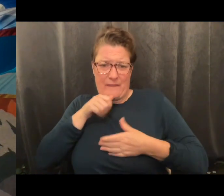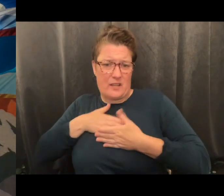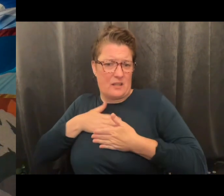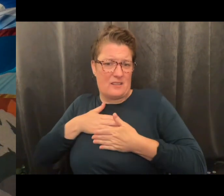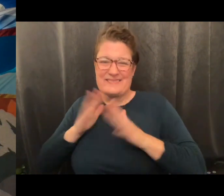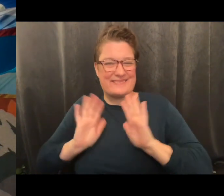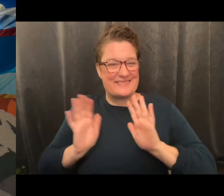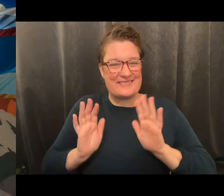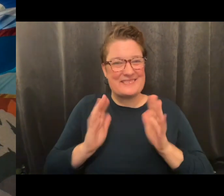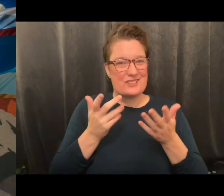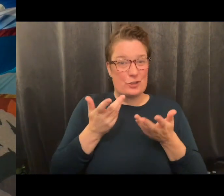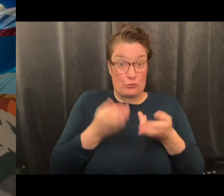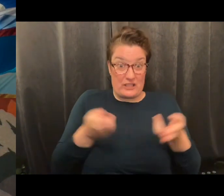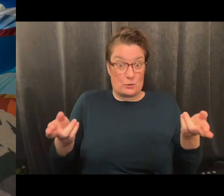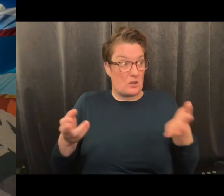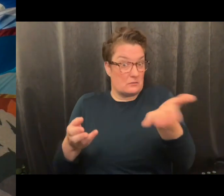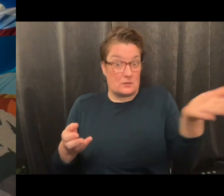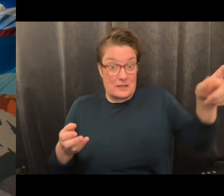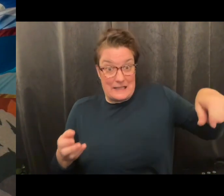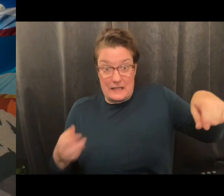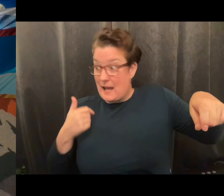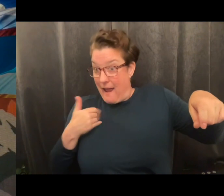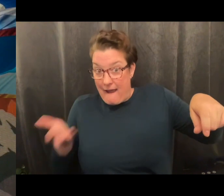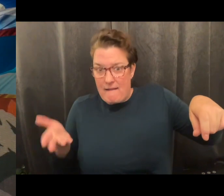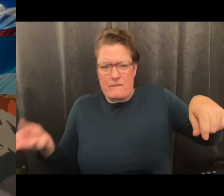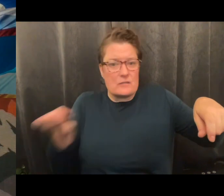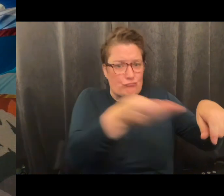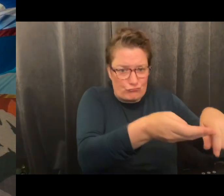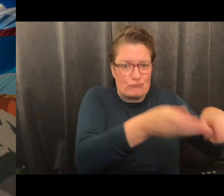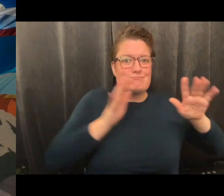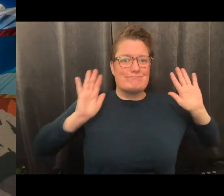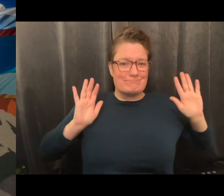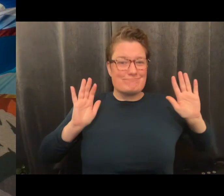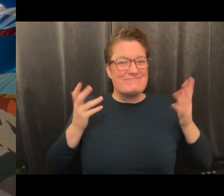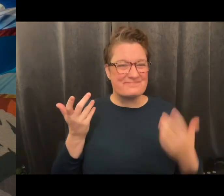Um, that's been really helpful for me in, in thinking about, you